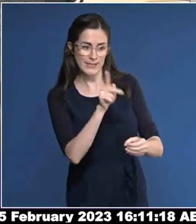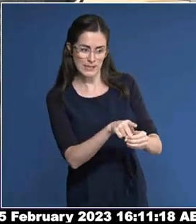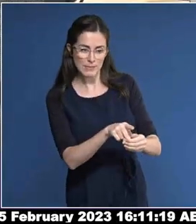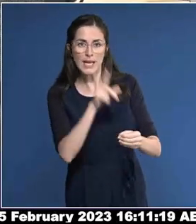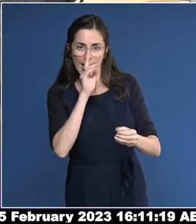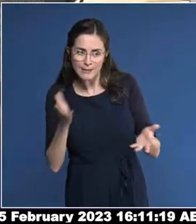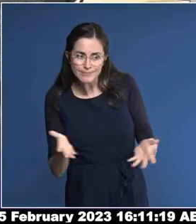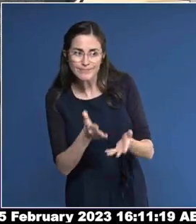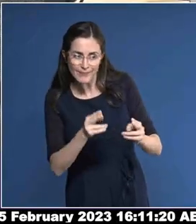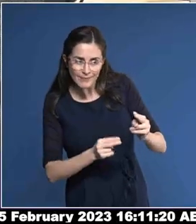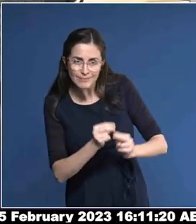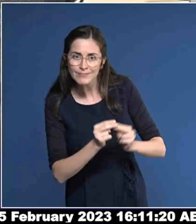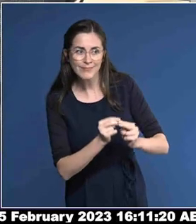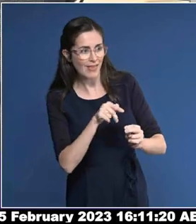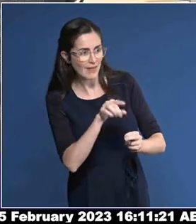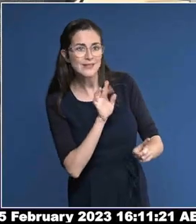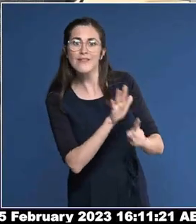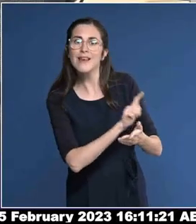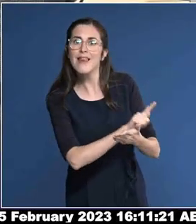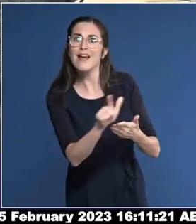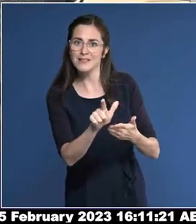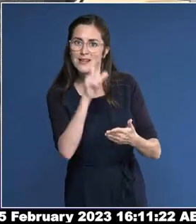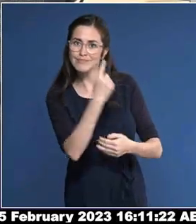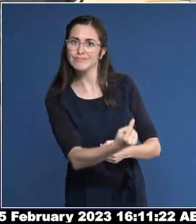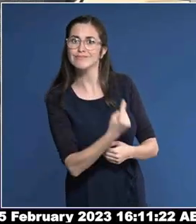future, and that's funded through reasonable and necessary supports.